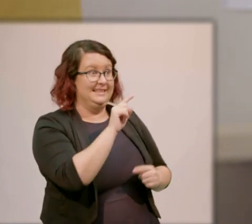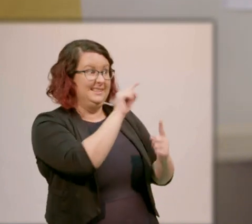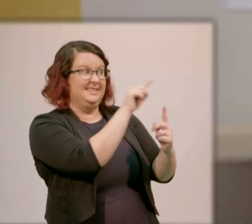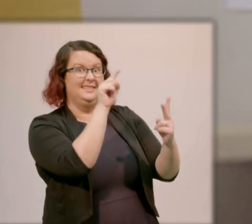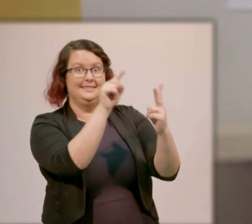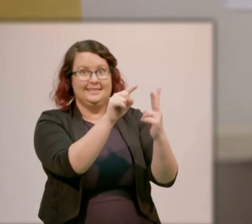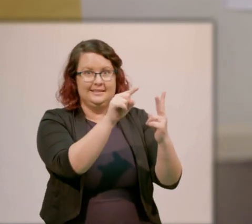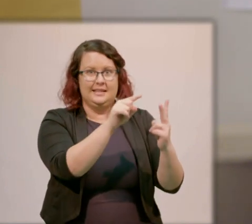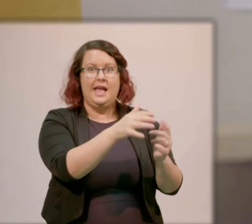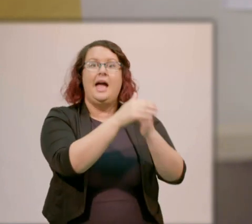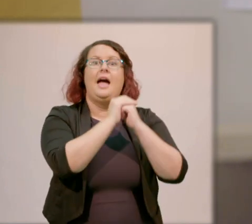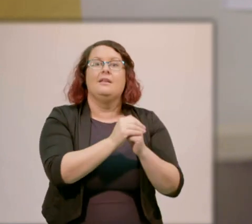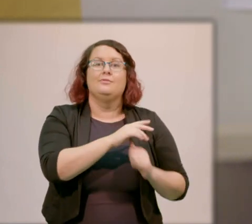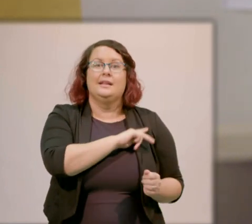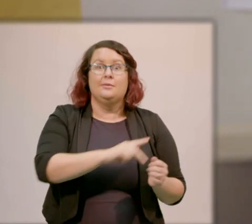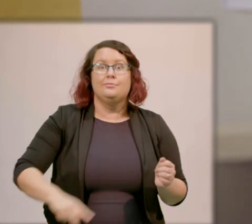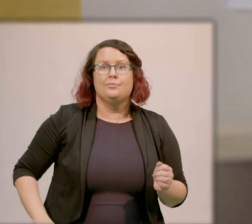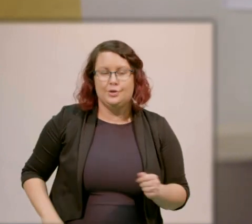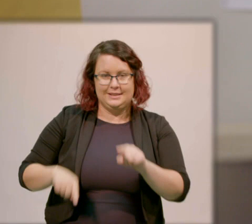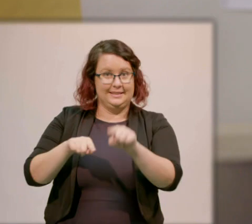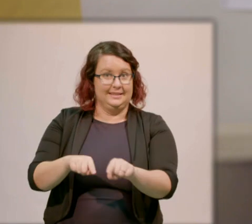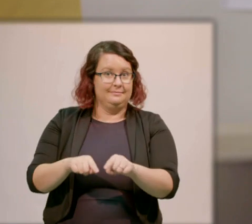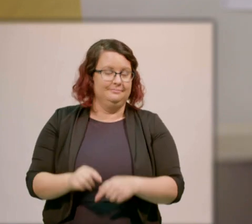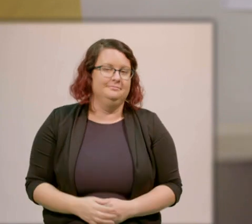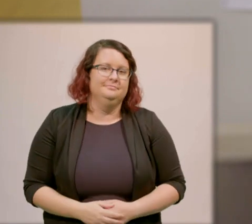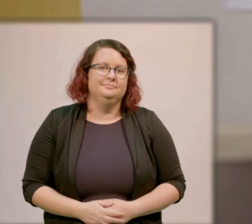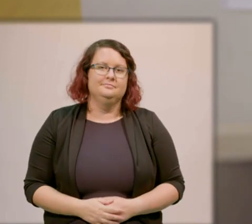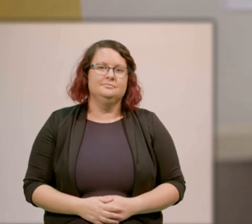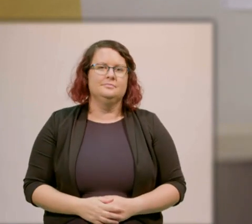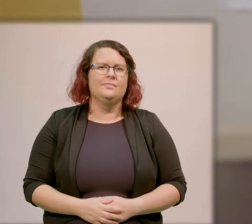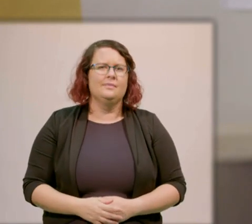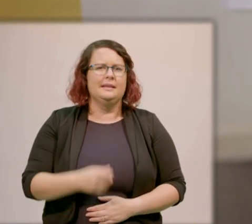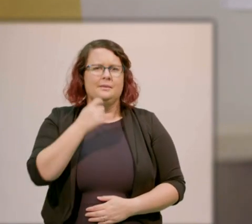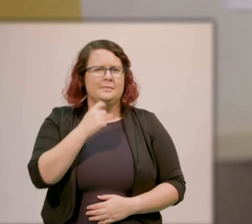and a friend, Prince Dwayne Pipe (Esquire), who was a little coarser.